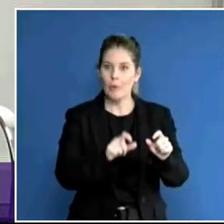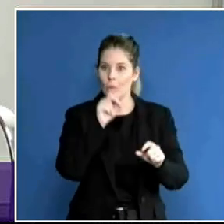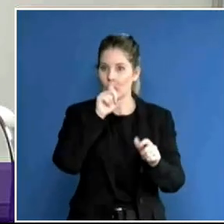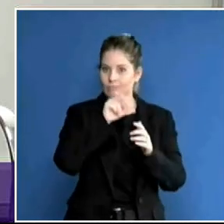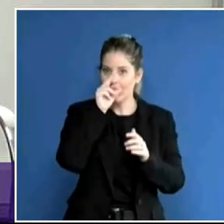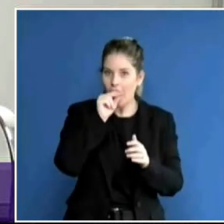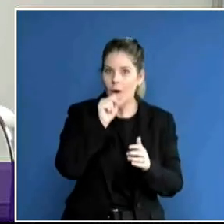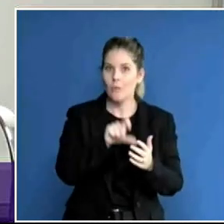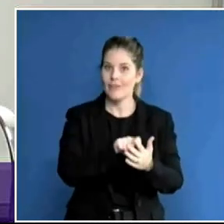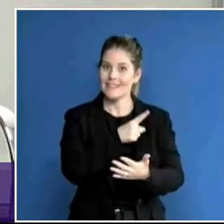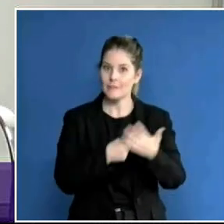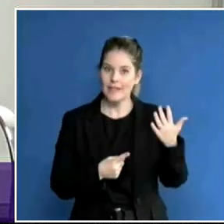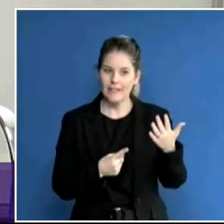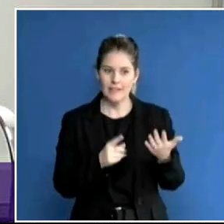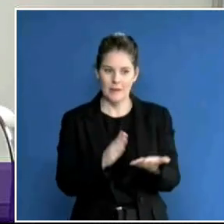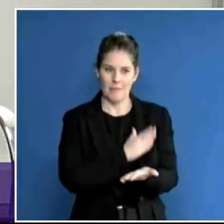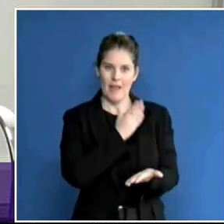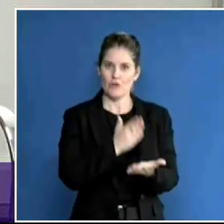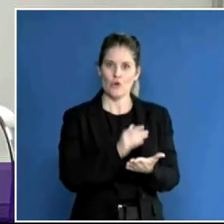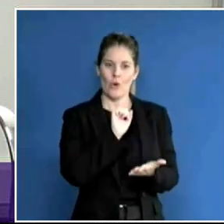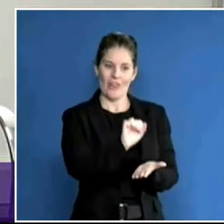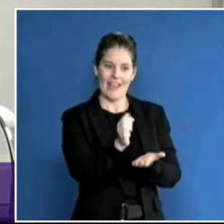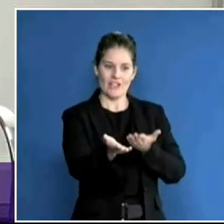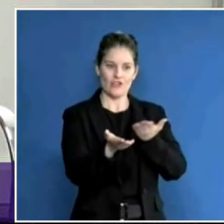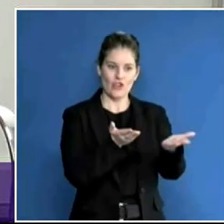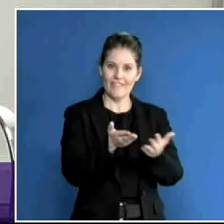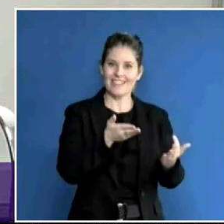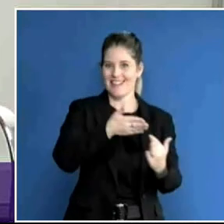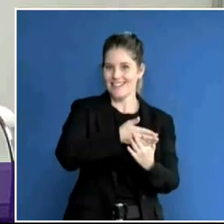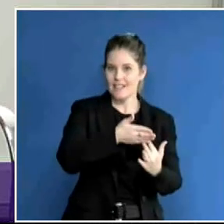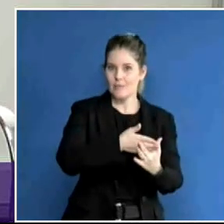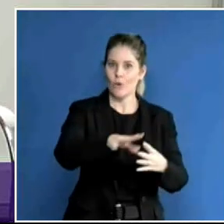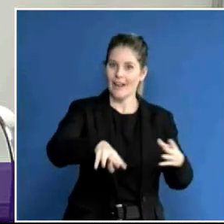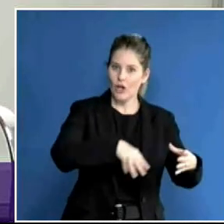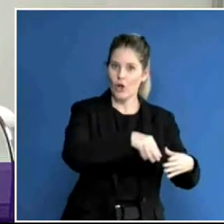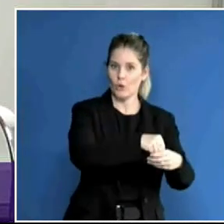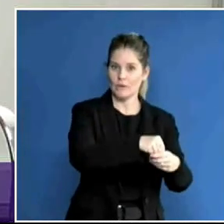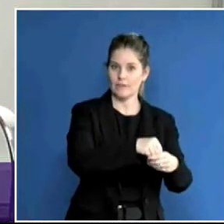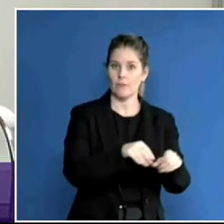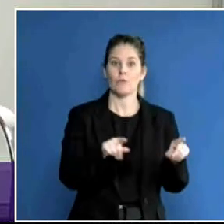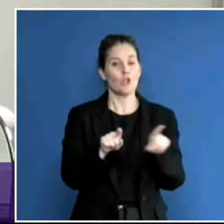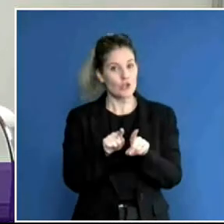And I also run a program called the Young Leaders Program which develops the skills and